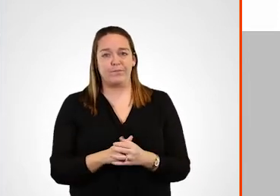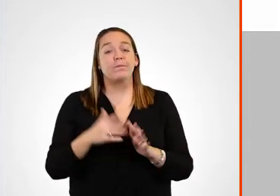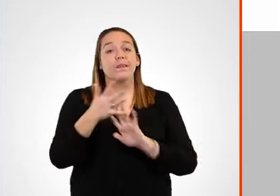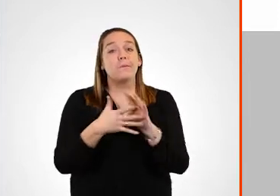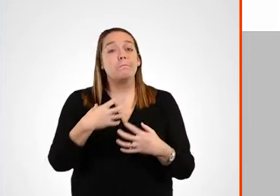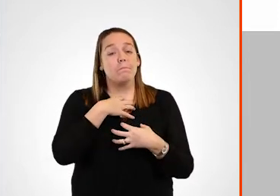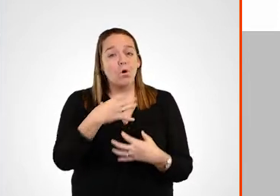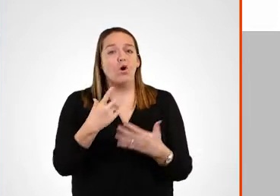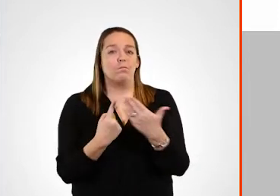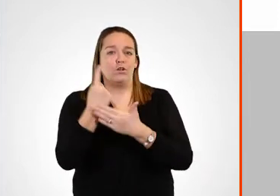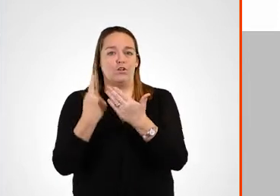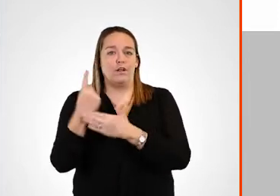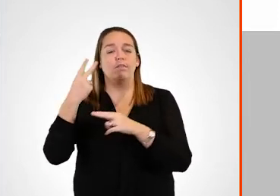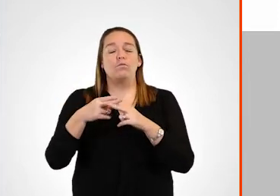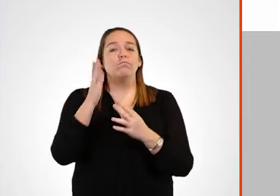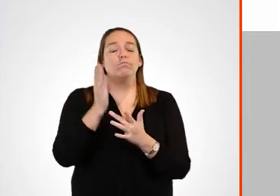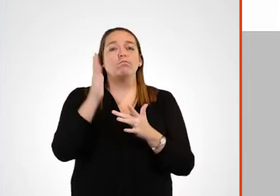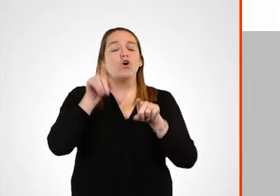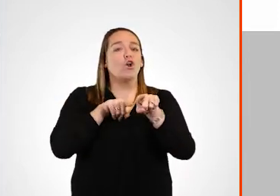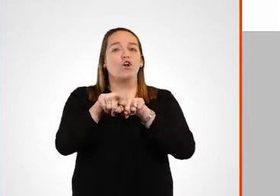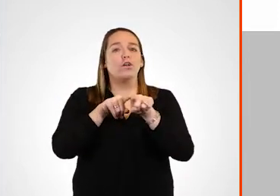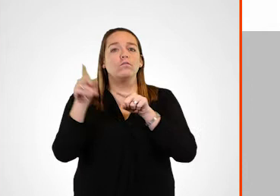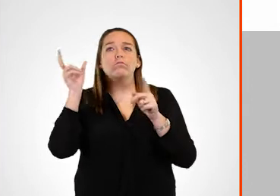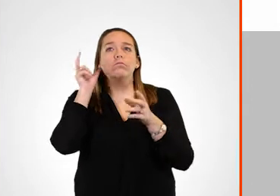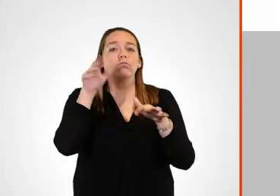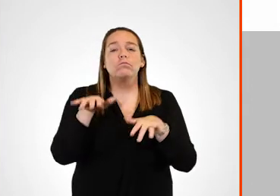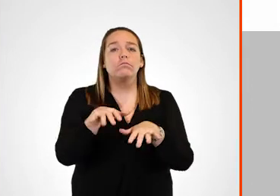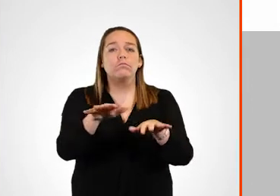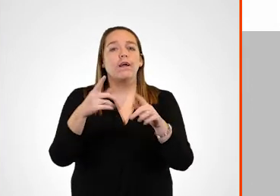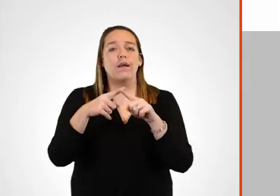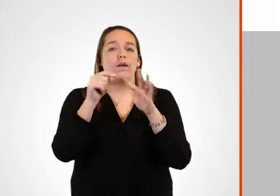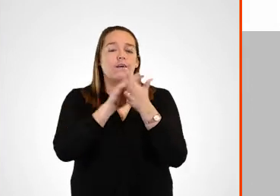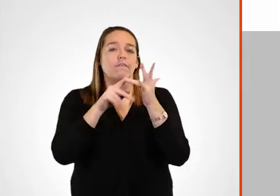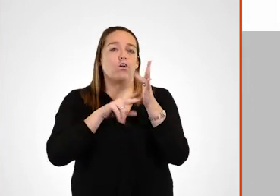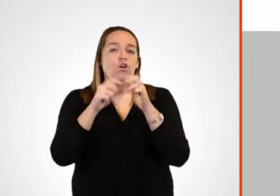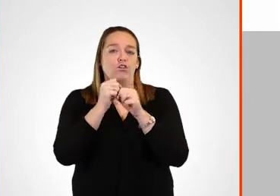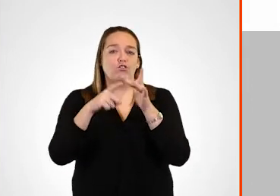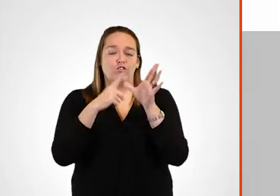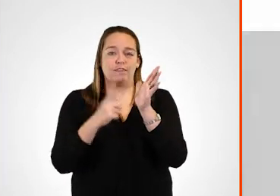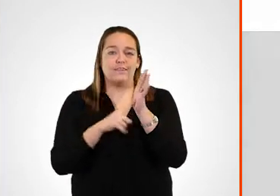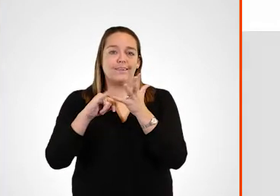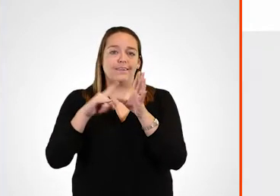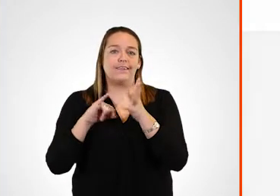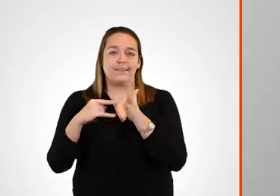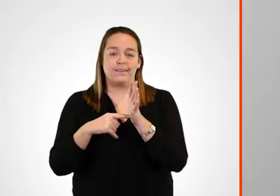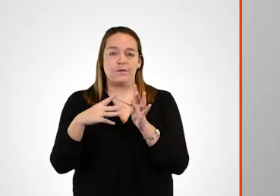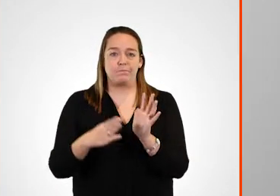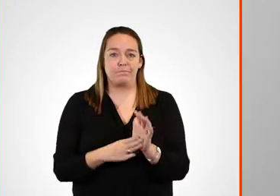opportunities for incidental learning and the development of phonological systems.